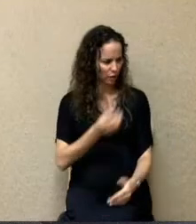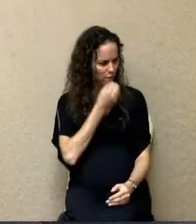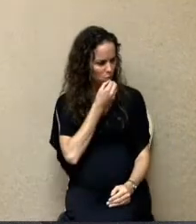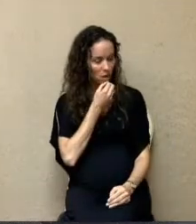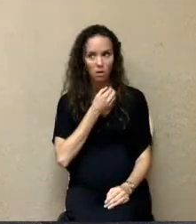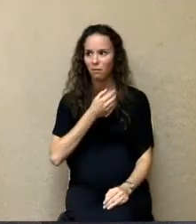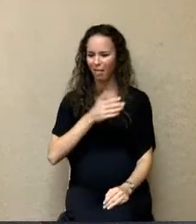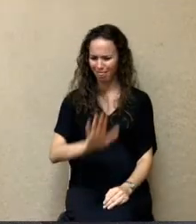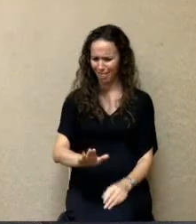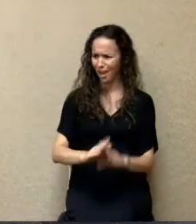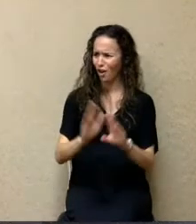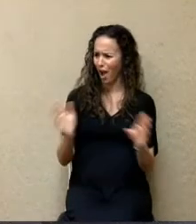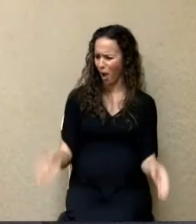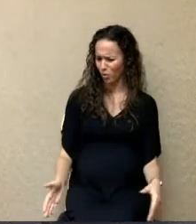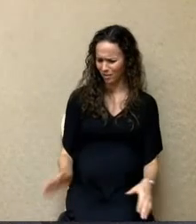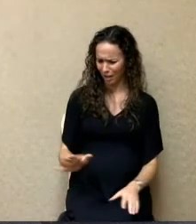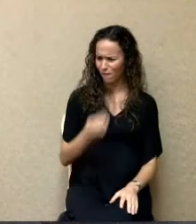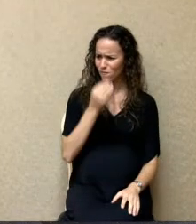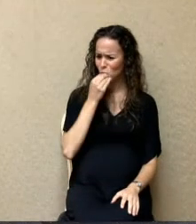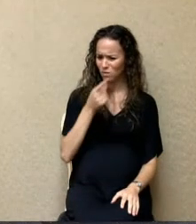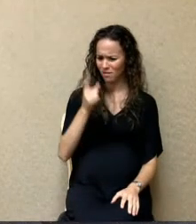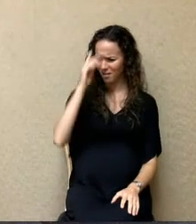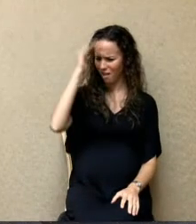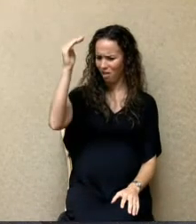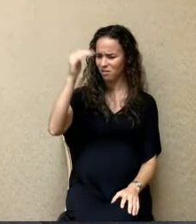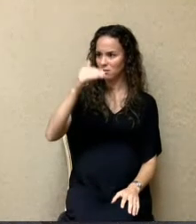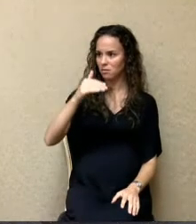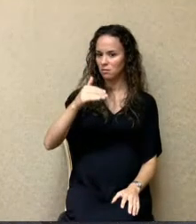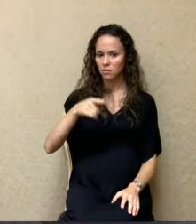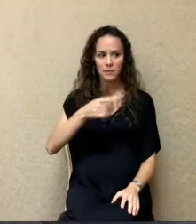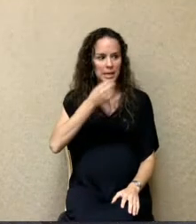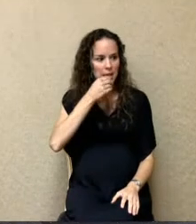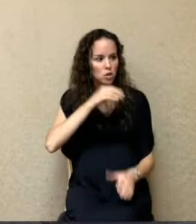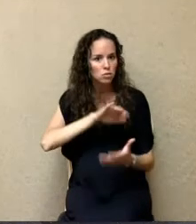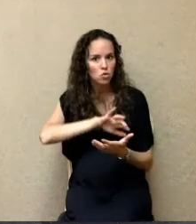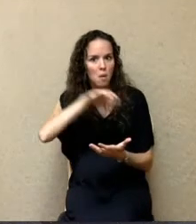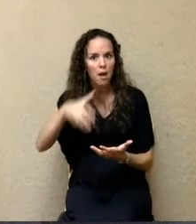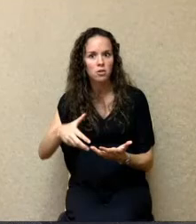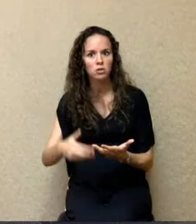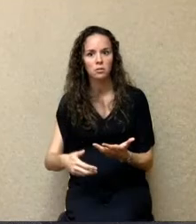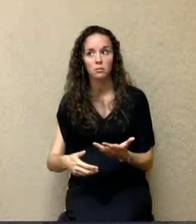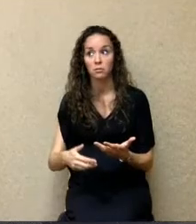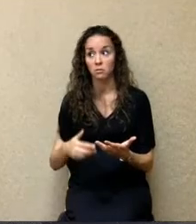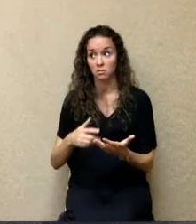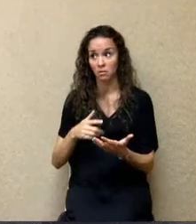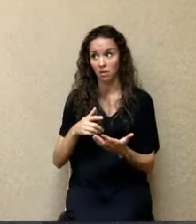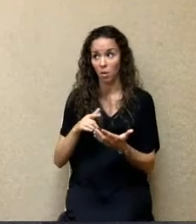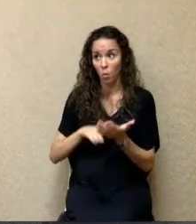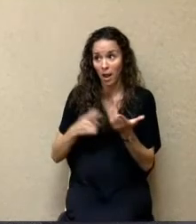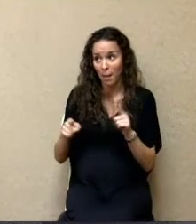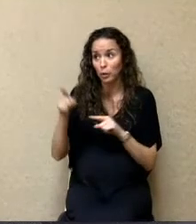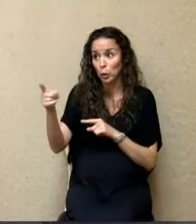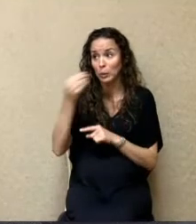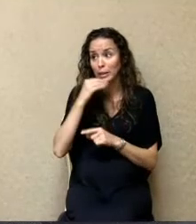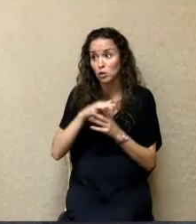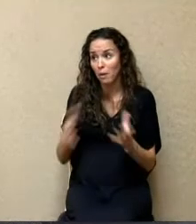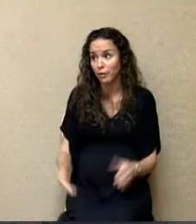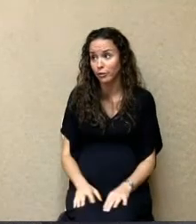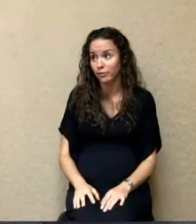Nope, this is their house, this is their food, they're adults. Well, what if they eat too much? What happens when you eat too much? Like it's okay.